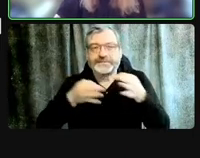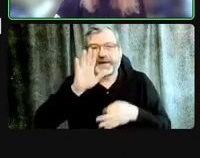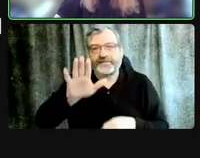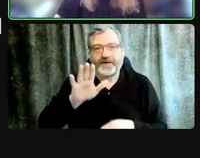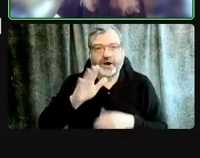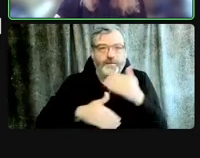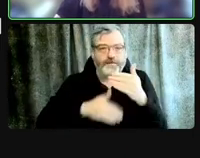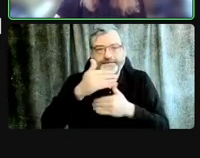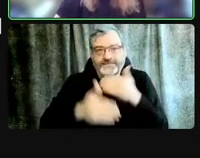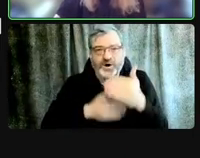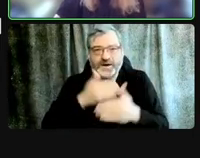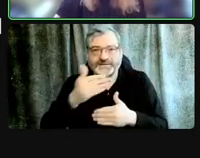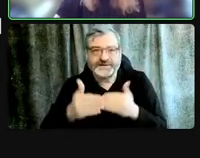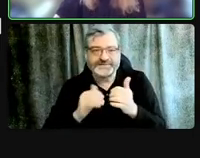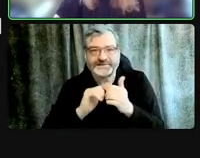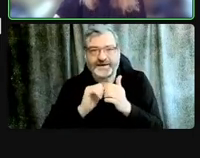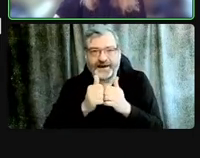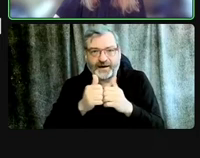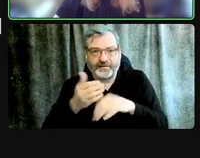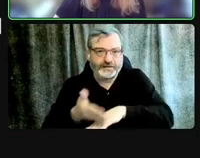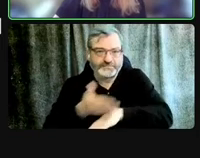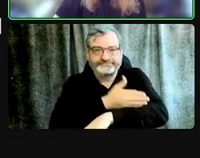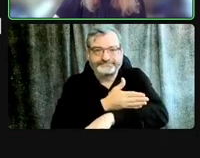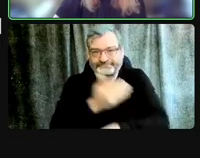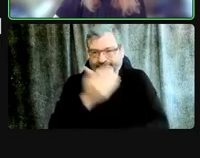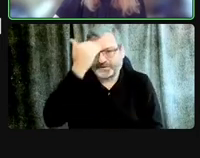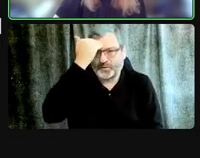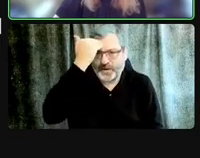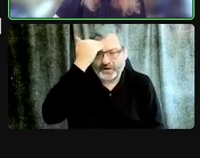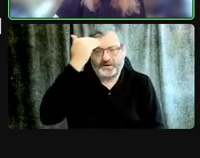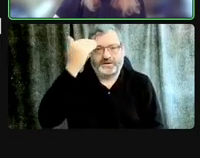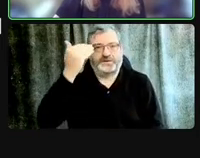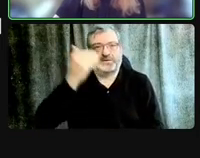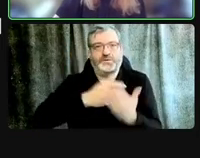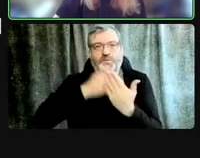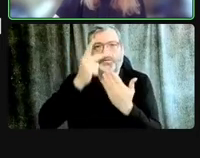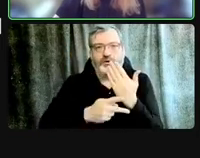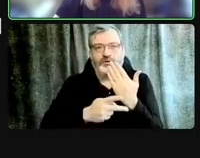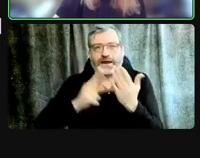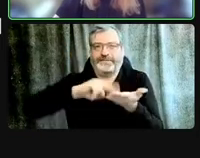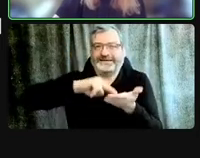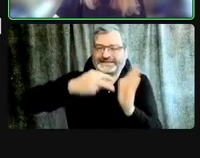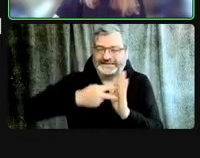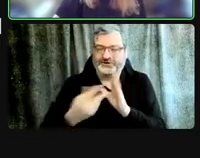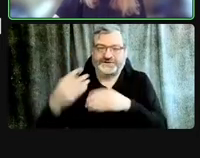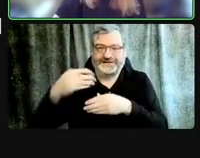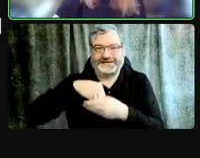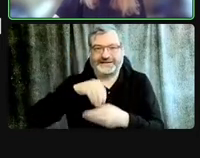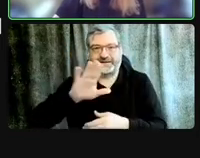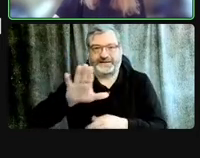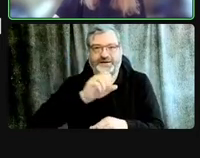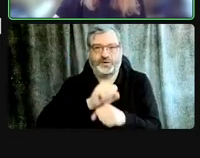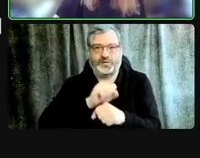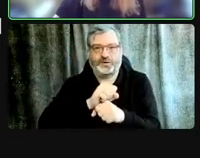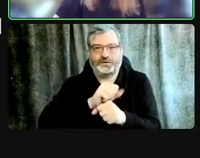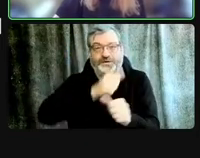programming, advocacy, and intentionality into their work. Each panelist will spend approximately 15